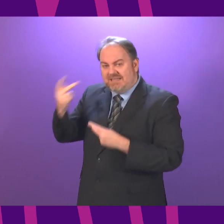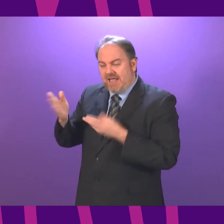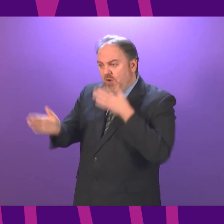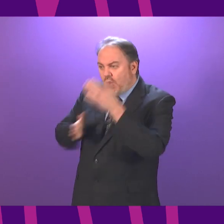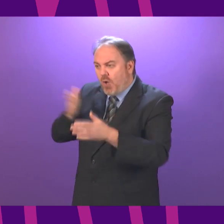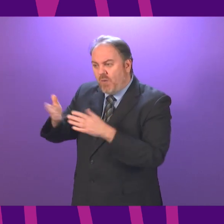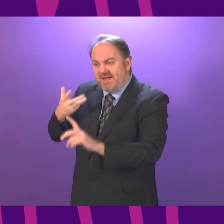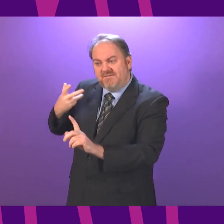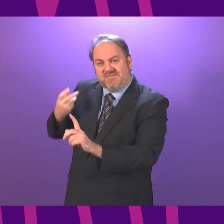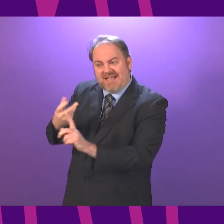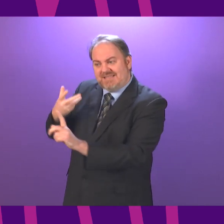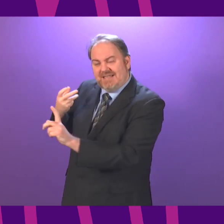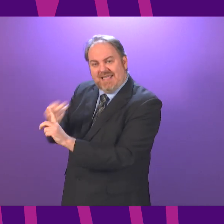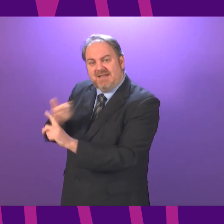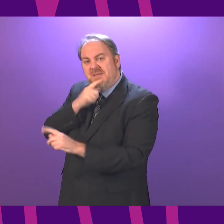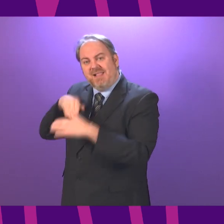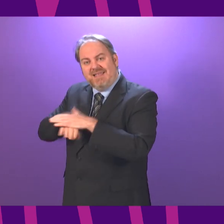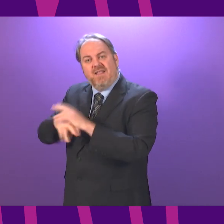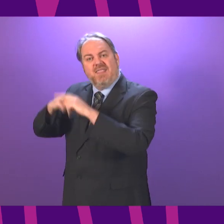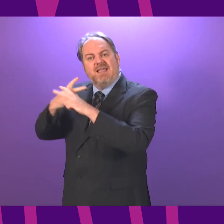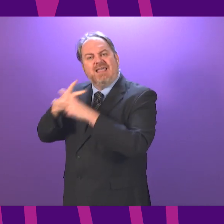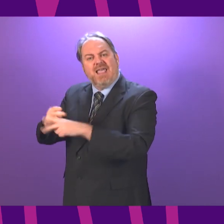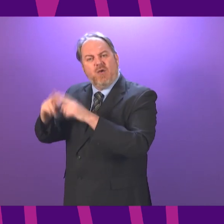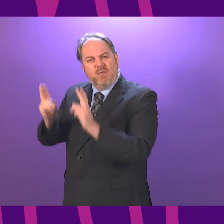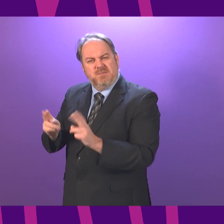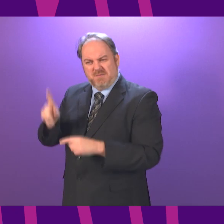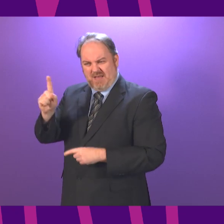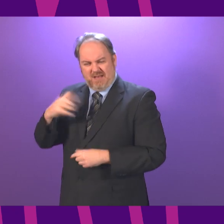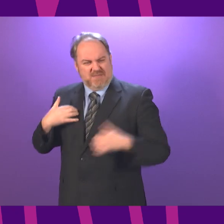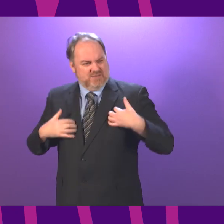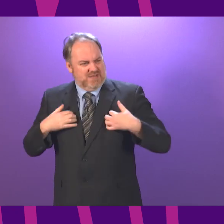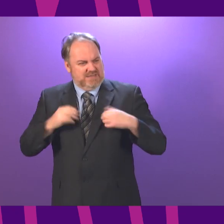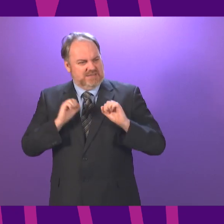community. Interestingly, I have this morning seen some comments, attributed to the UK Government,